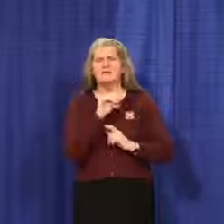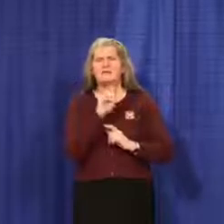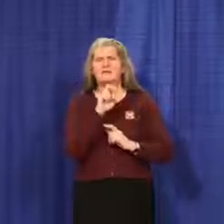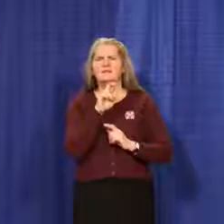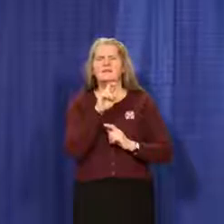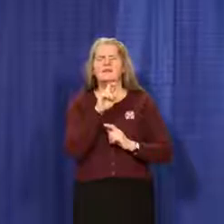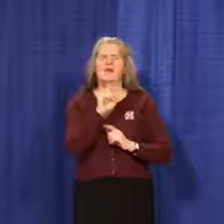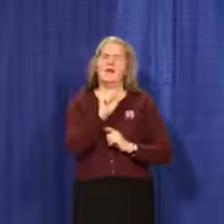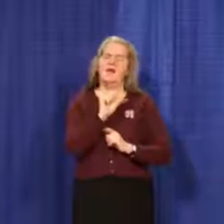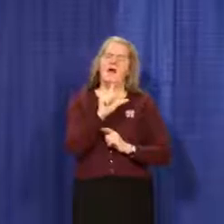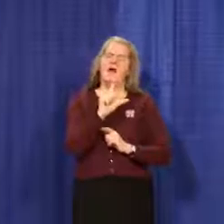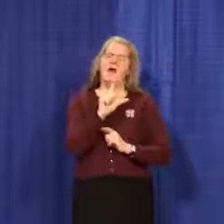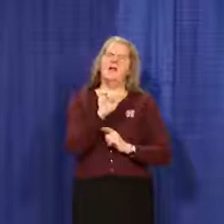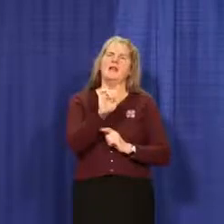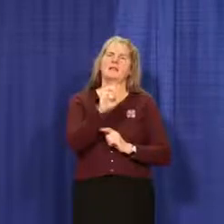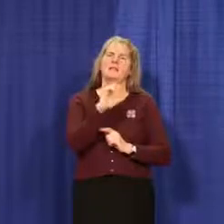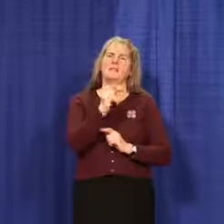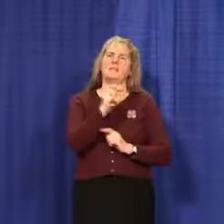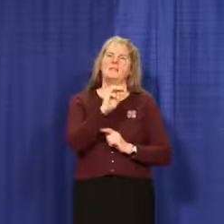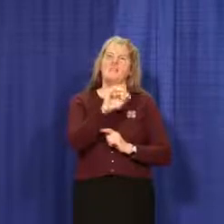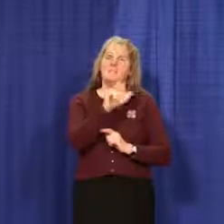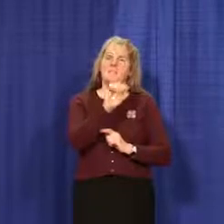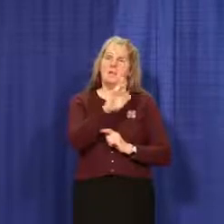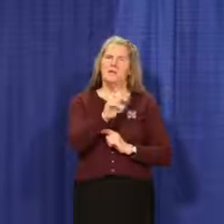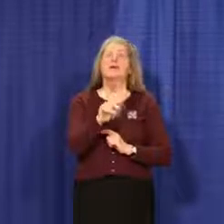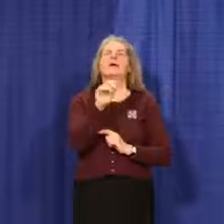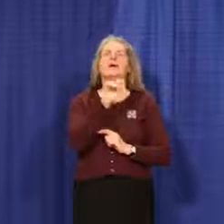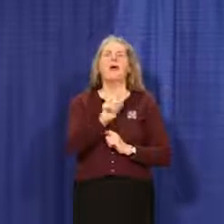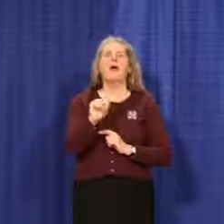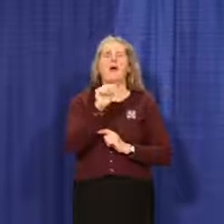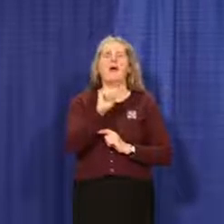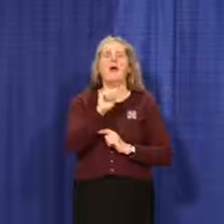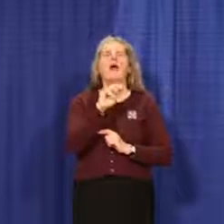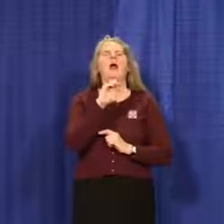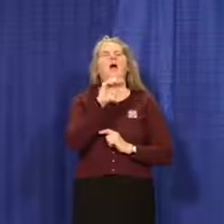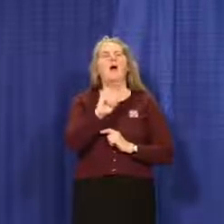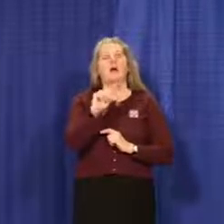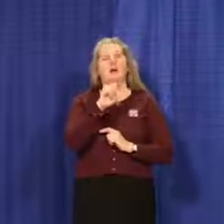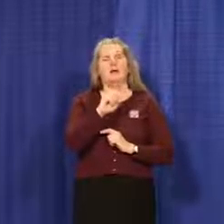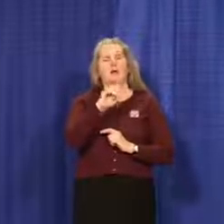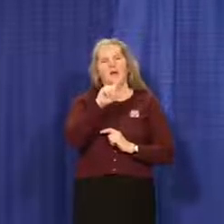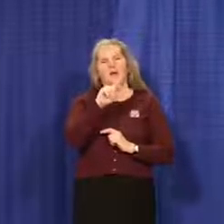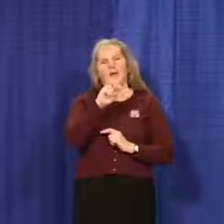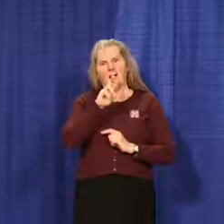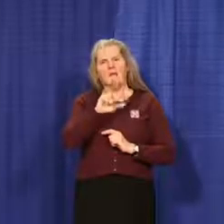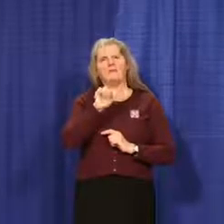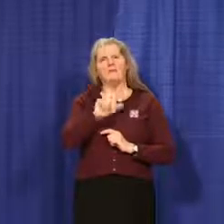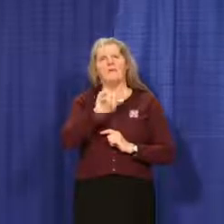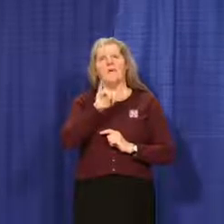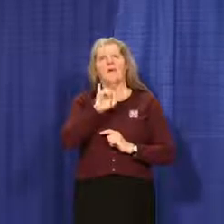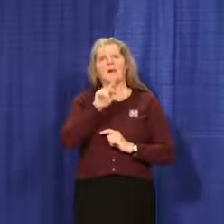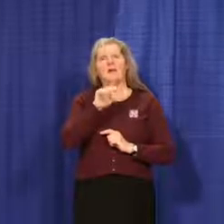alexis.miller@gov.yk.ca.